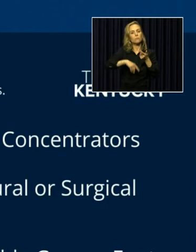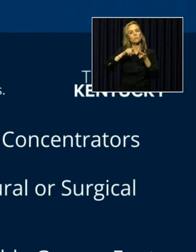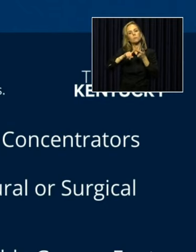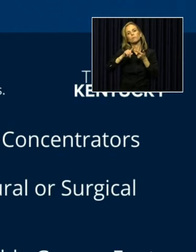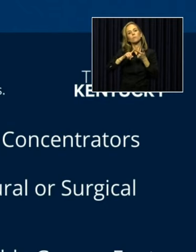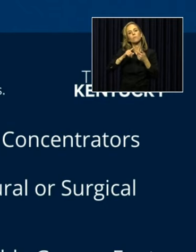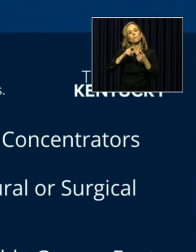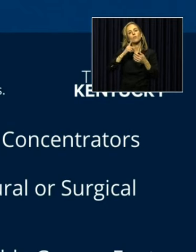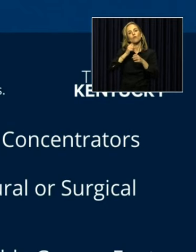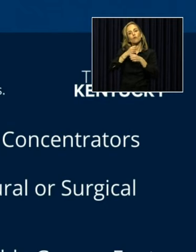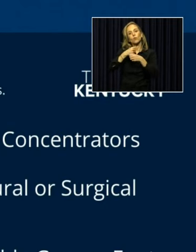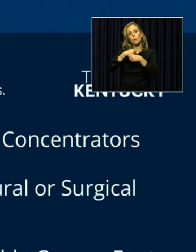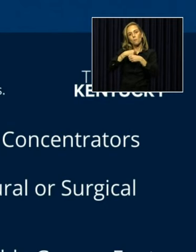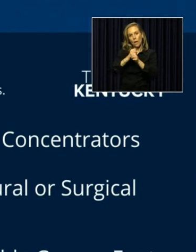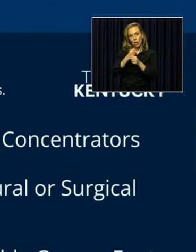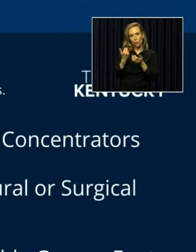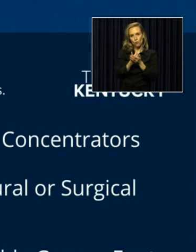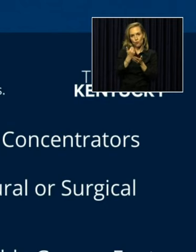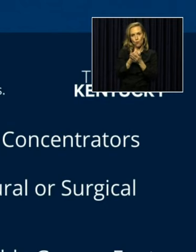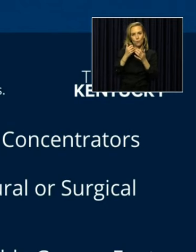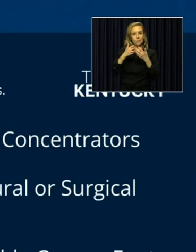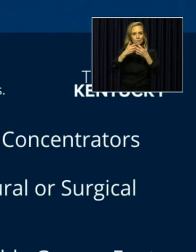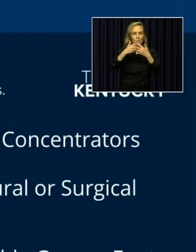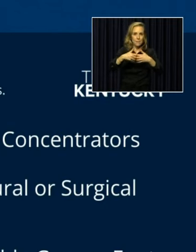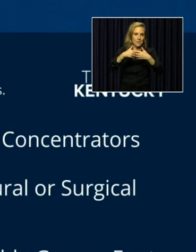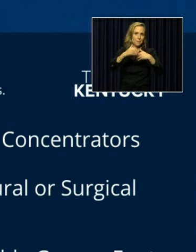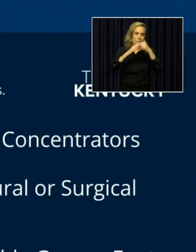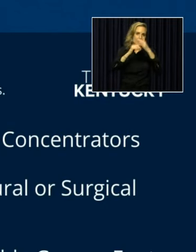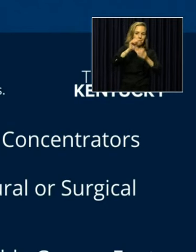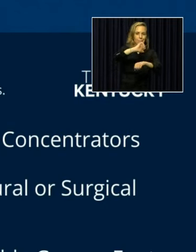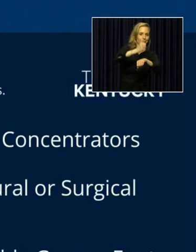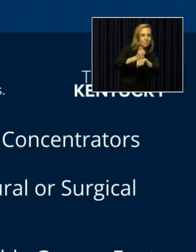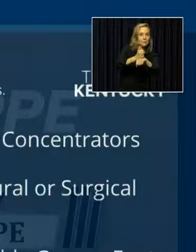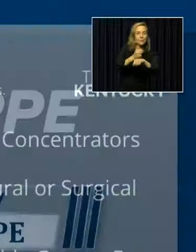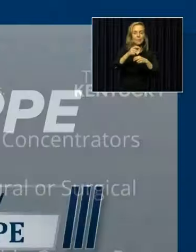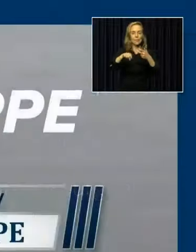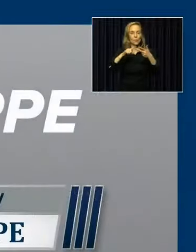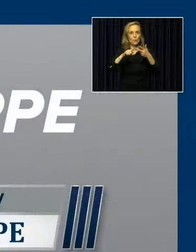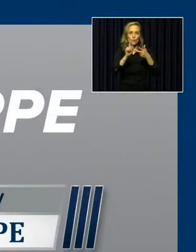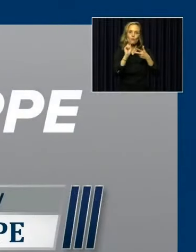AND MOVES IN WAYS THAT MAKE US FEEL LIKE WE DON'T HAVE THAT